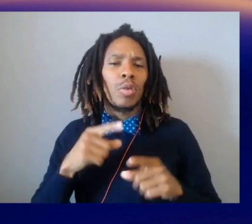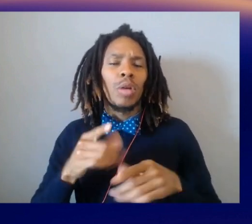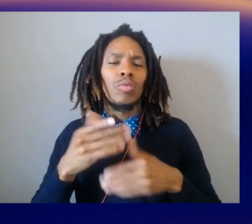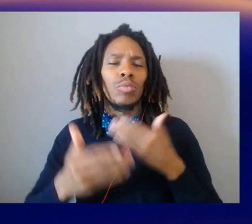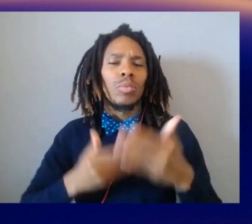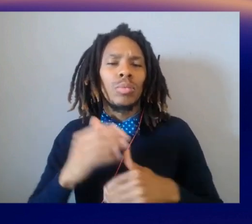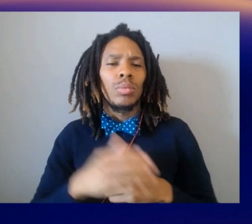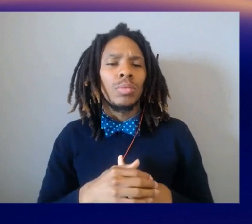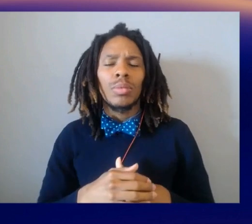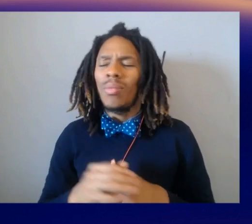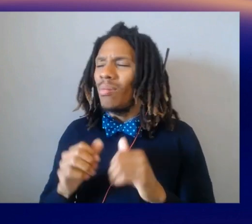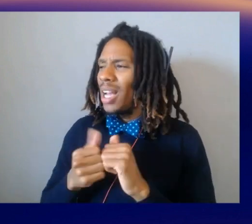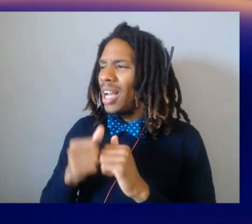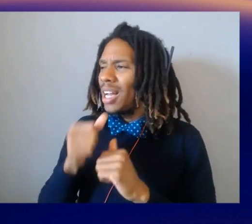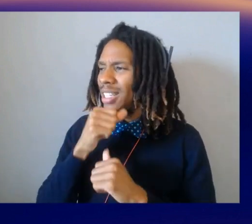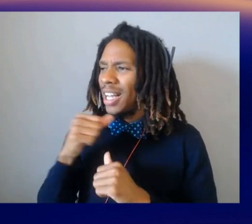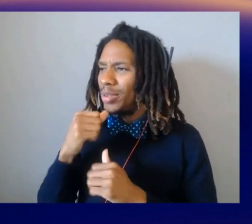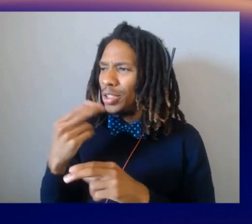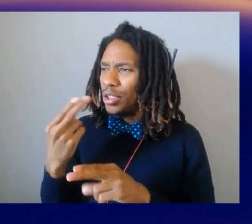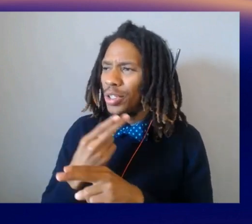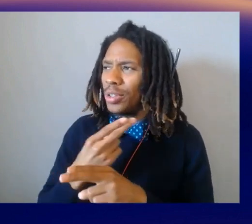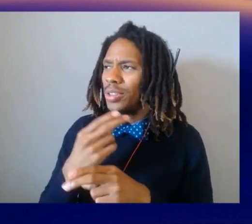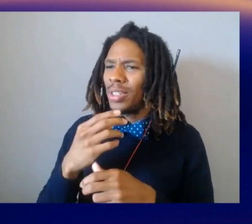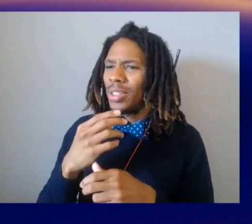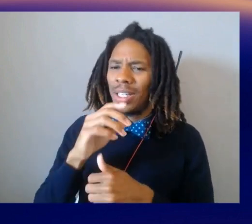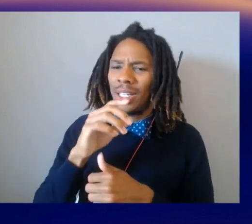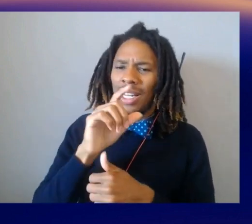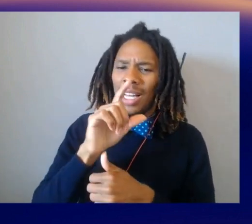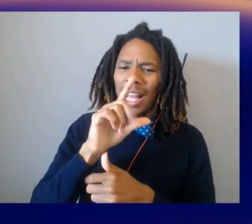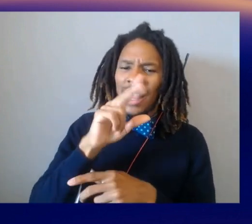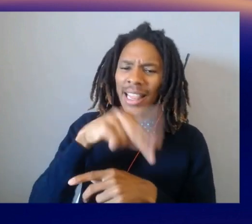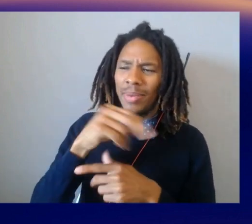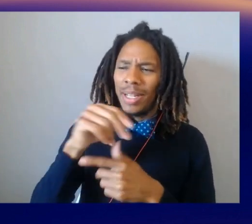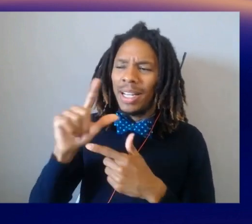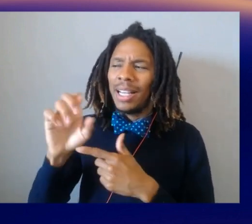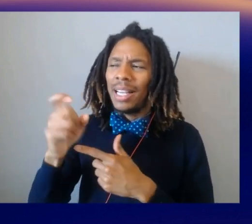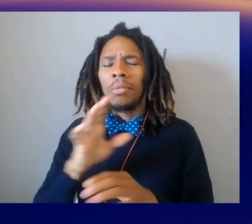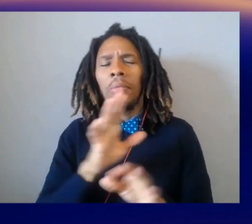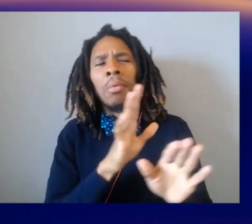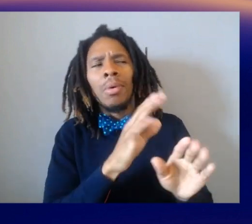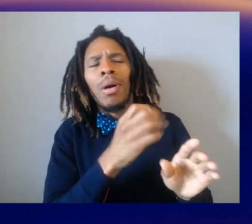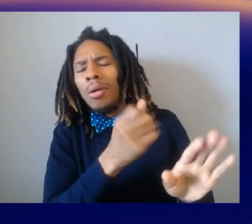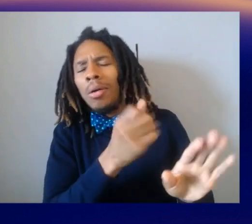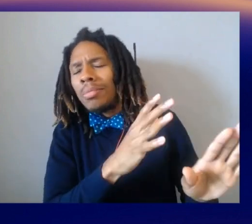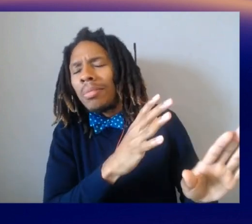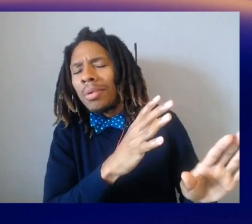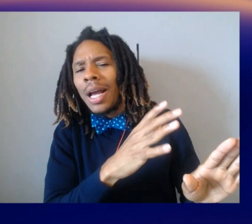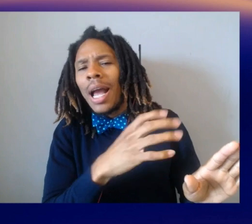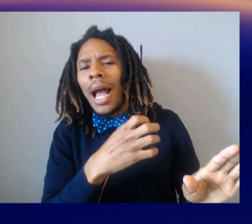leverage Lambda and Amazon Lex? We're gonna get to that a little bit but I want to acknowledge first. What is Terraform?